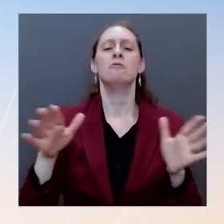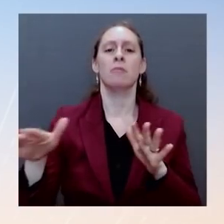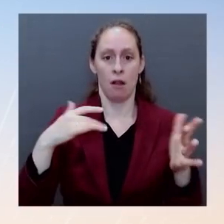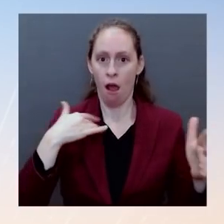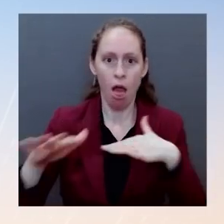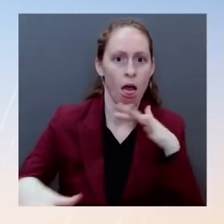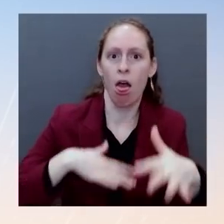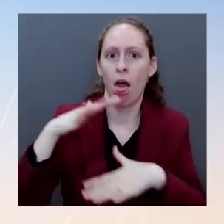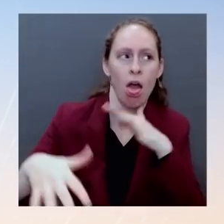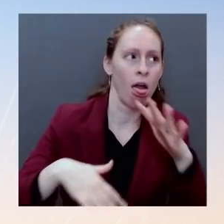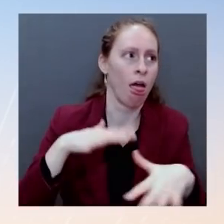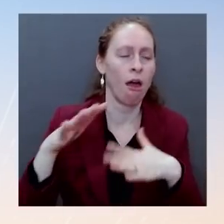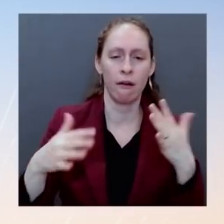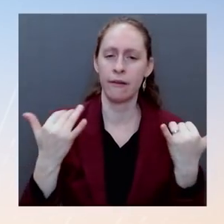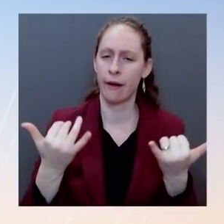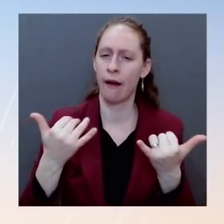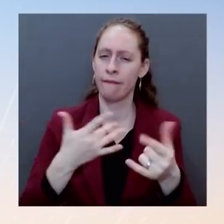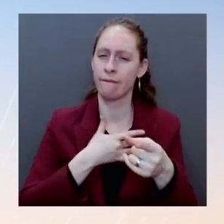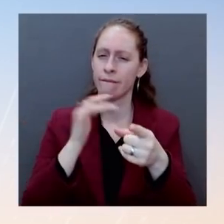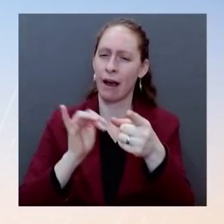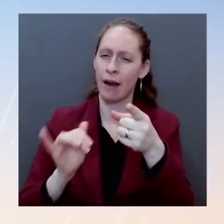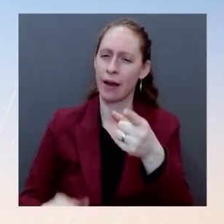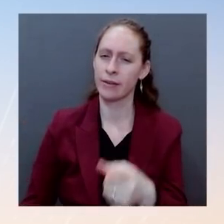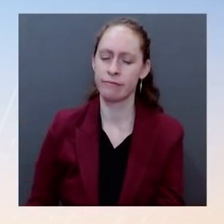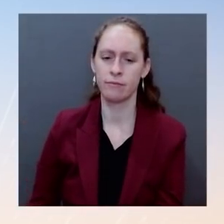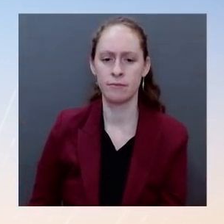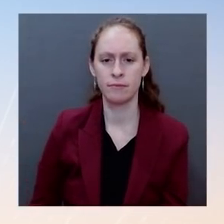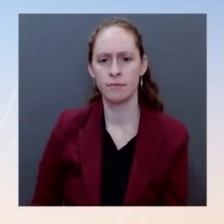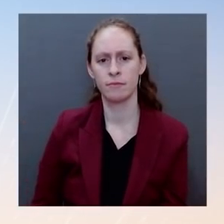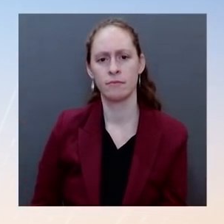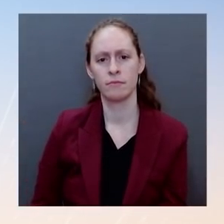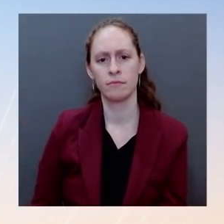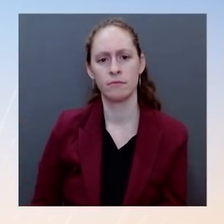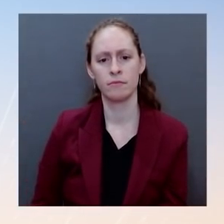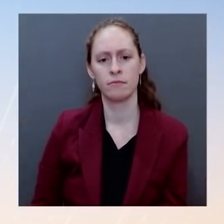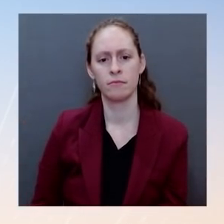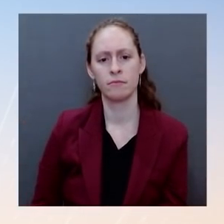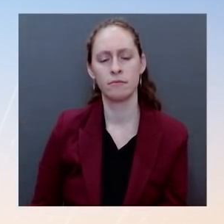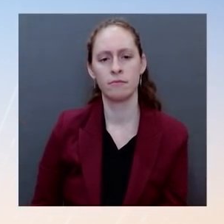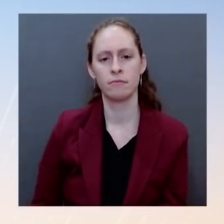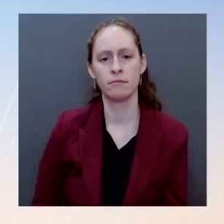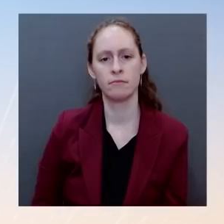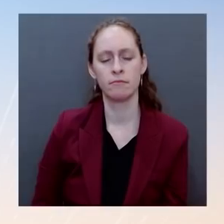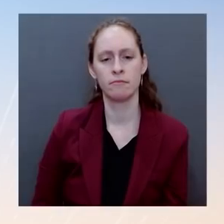and decisions that were made in the summer, including steps that we took in the early fall,